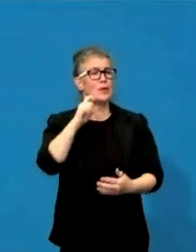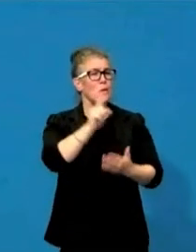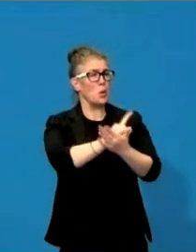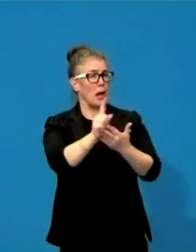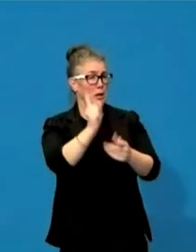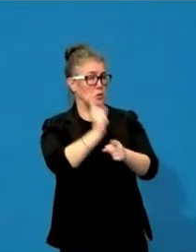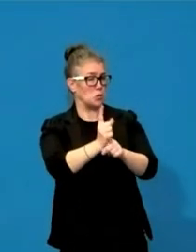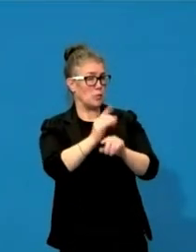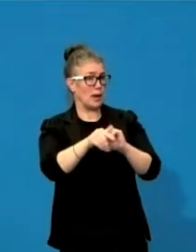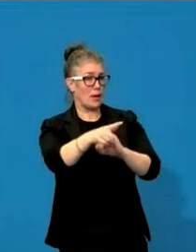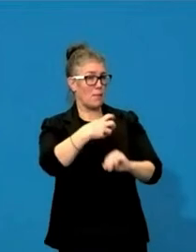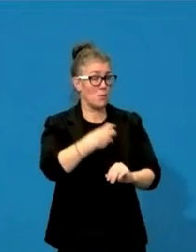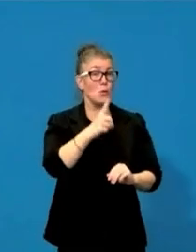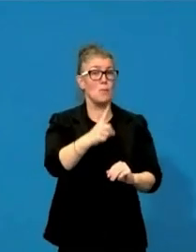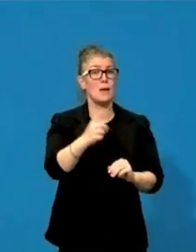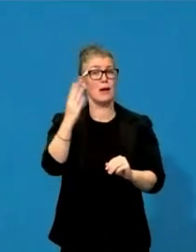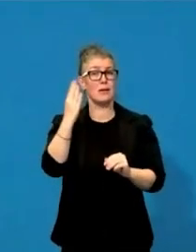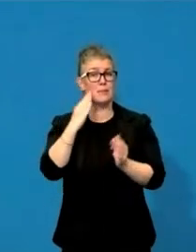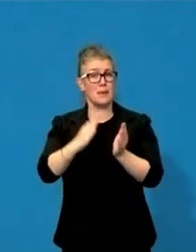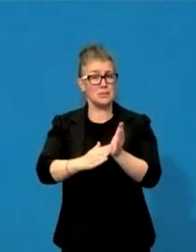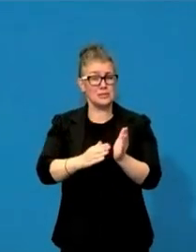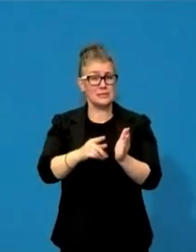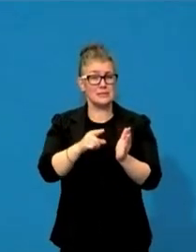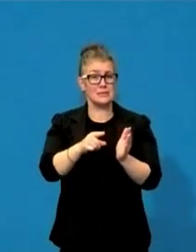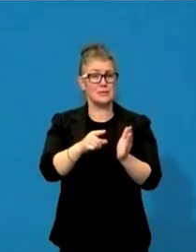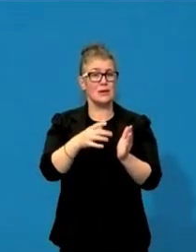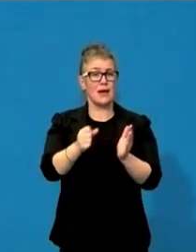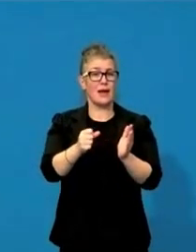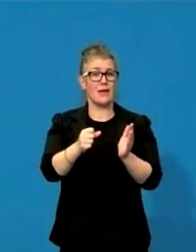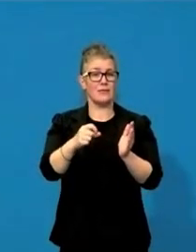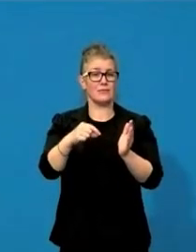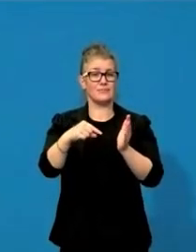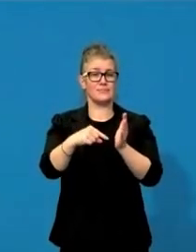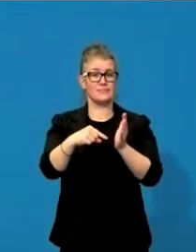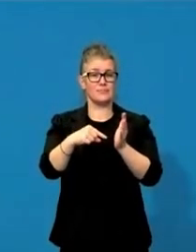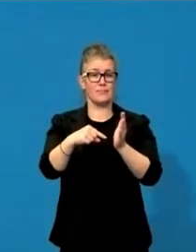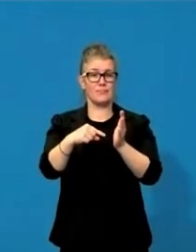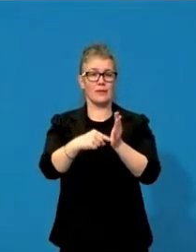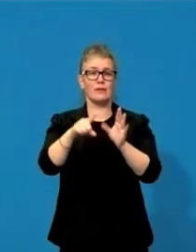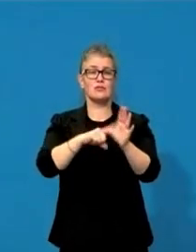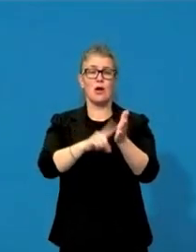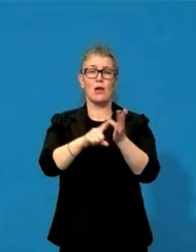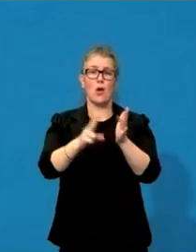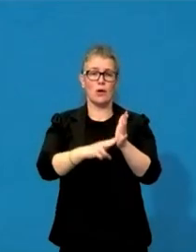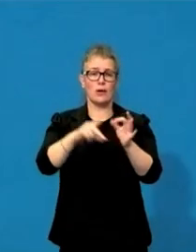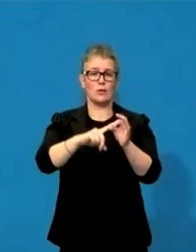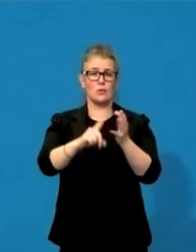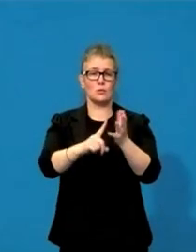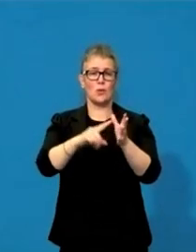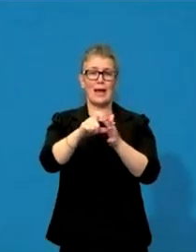But, Marmingee, do you also have Tylon and Quaden, your grandchildren, under your care? Yeah.